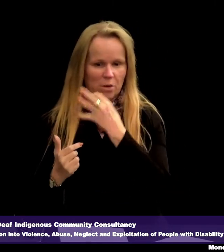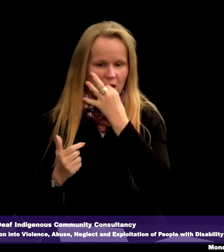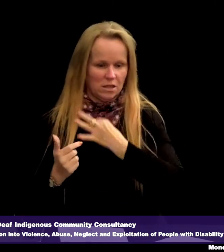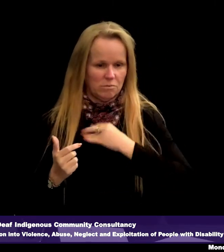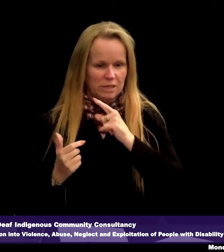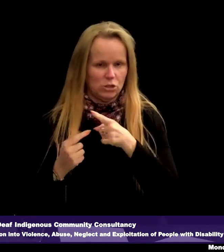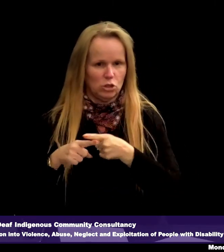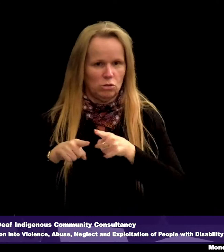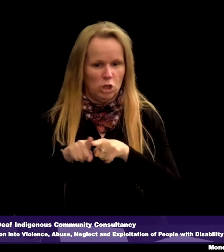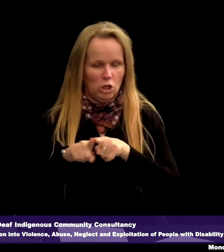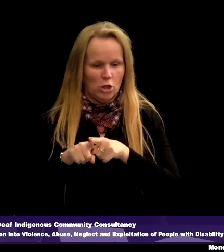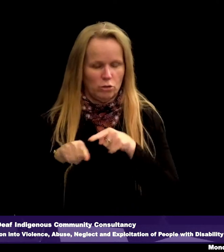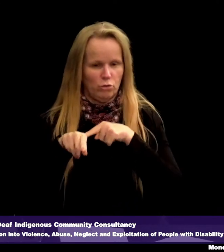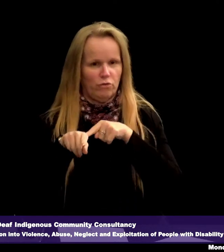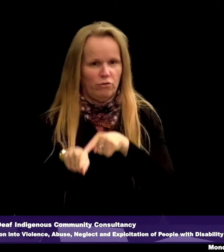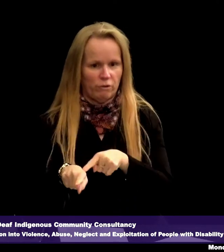with those organisations and those systems.